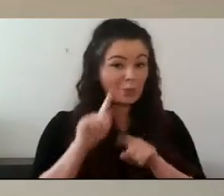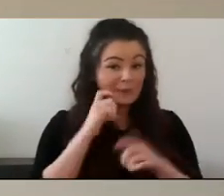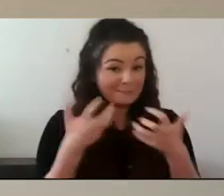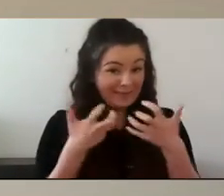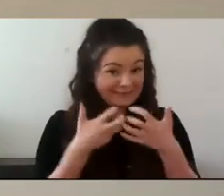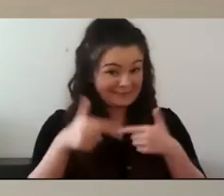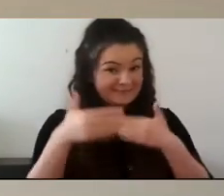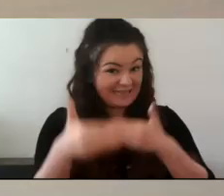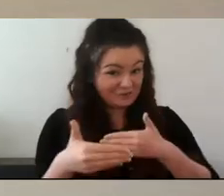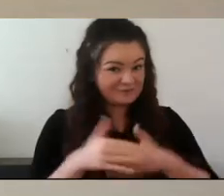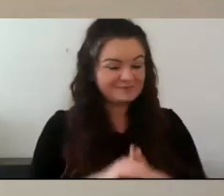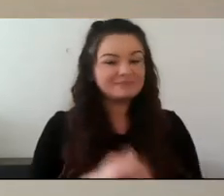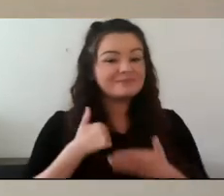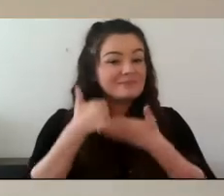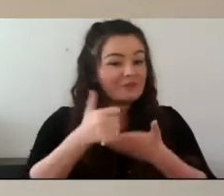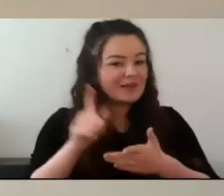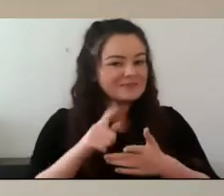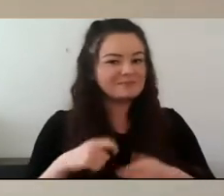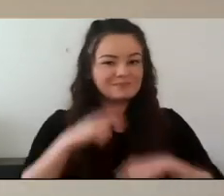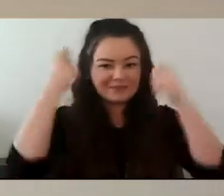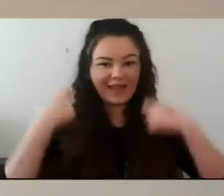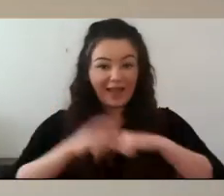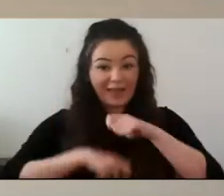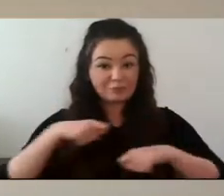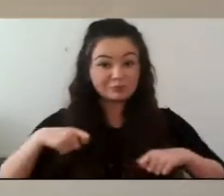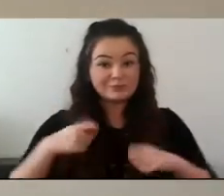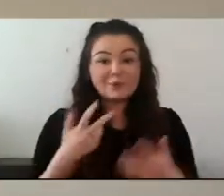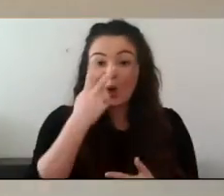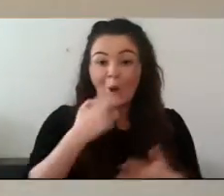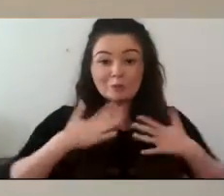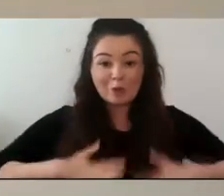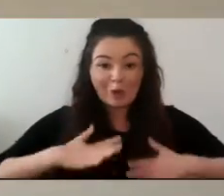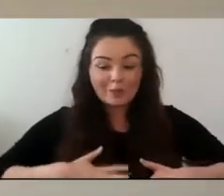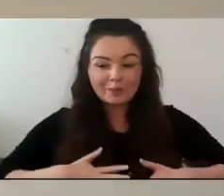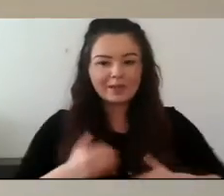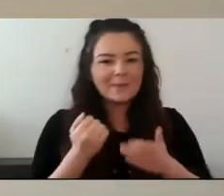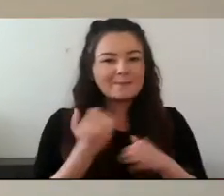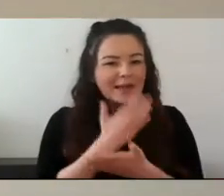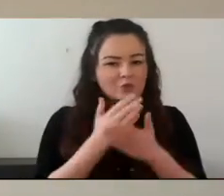so I advise aprons or wearing old clothes. Put some newspaper out where you're working